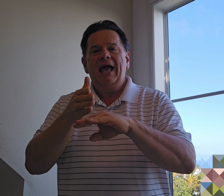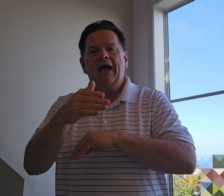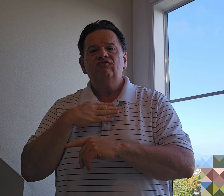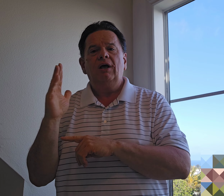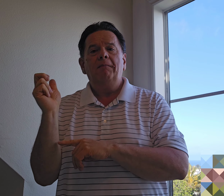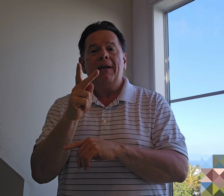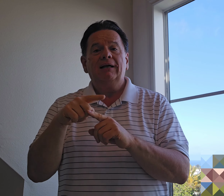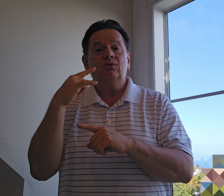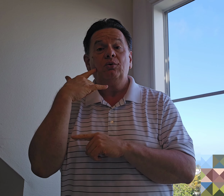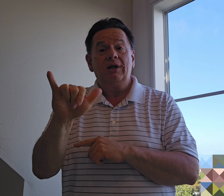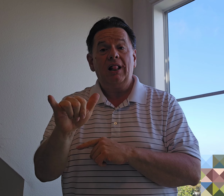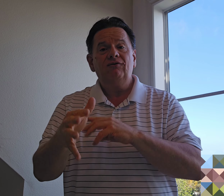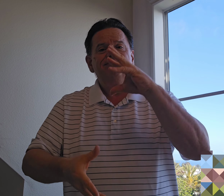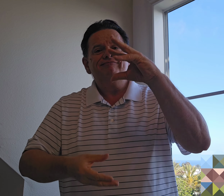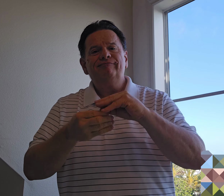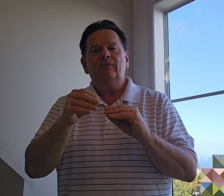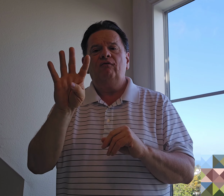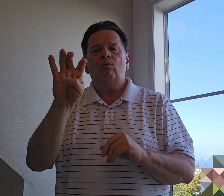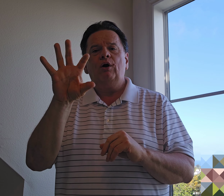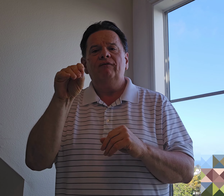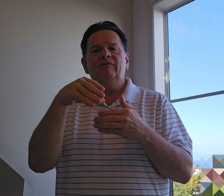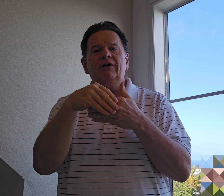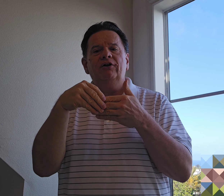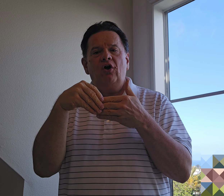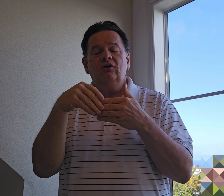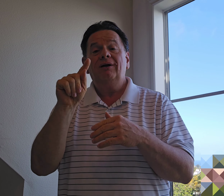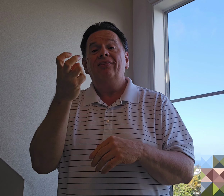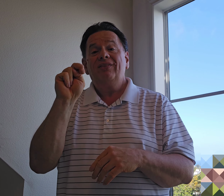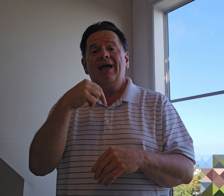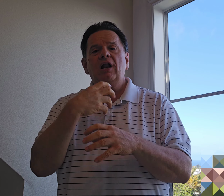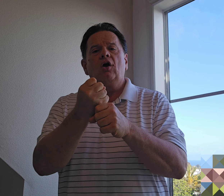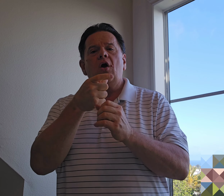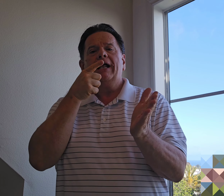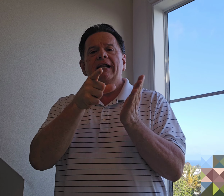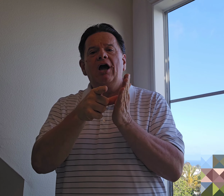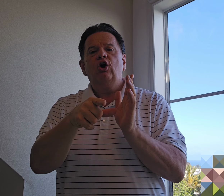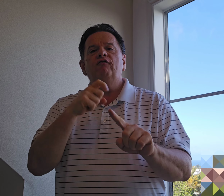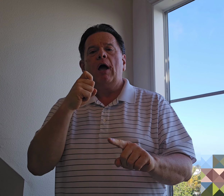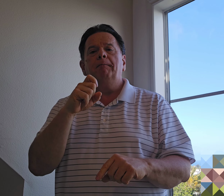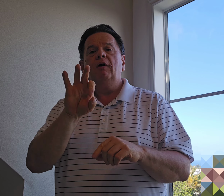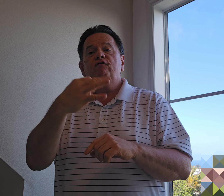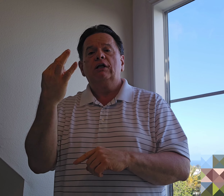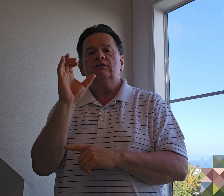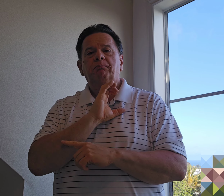All that within two weeks after I returned to California. A total of $450.